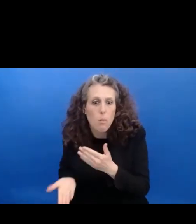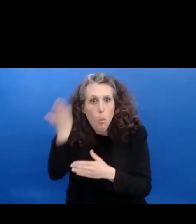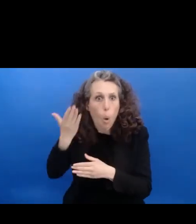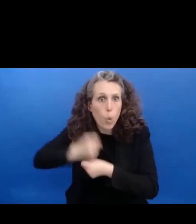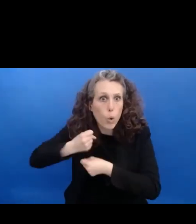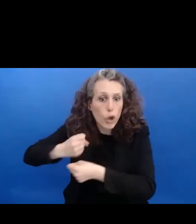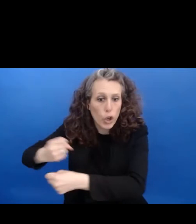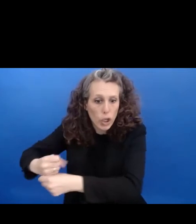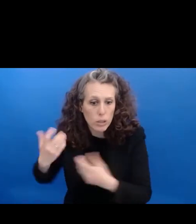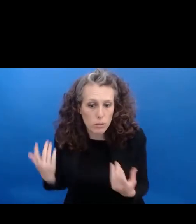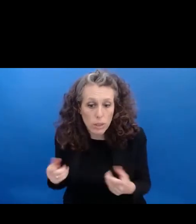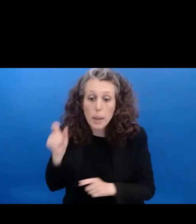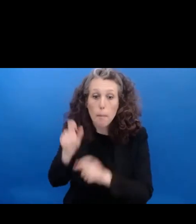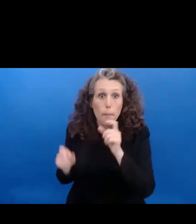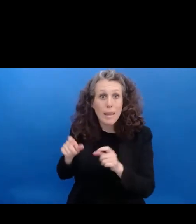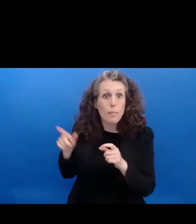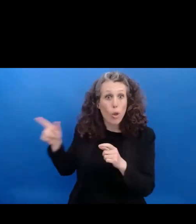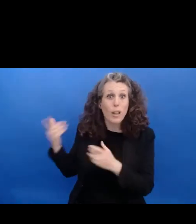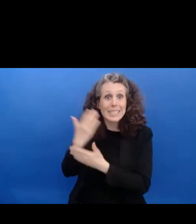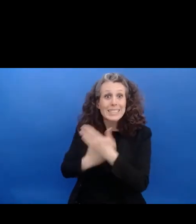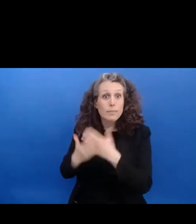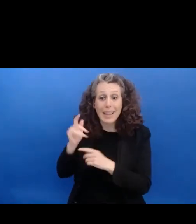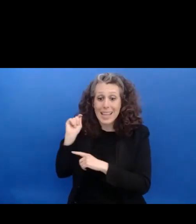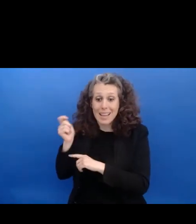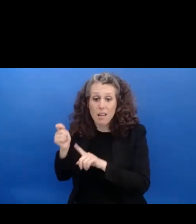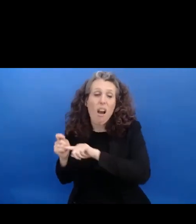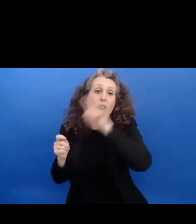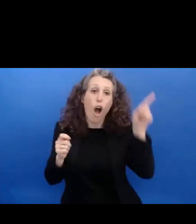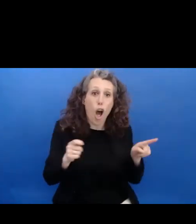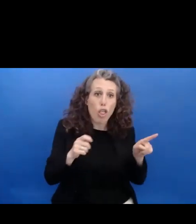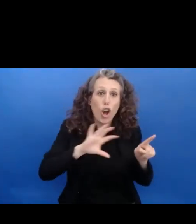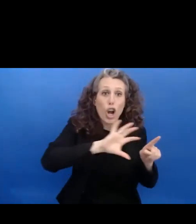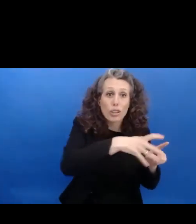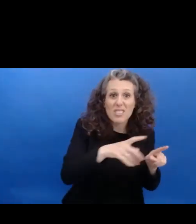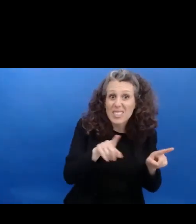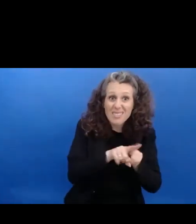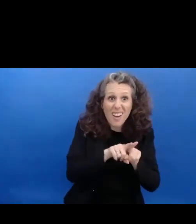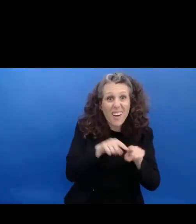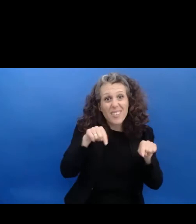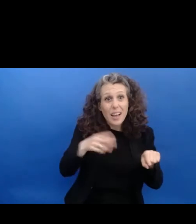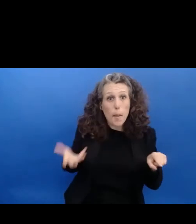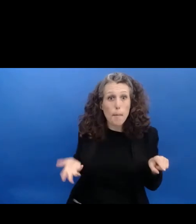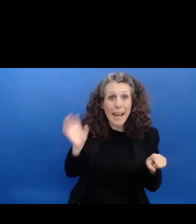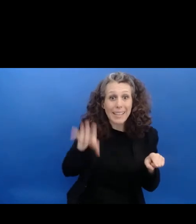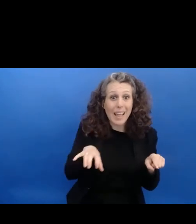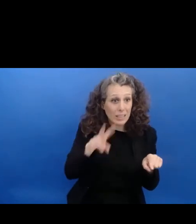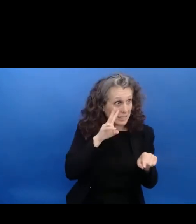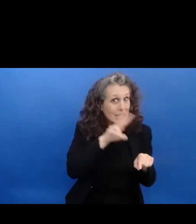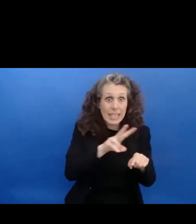disabilities living in other countries including bangladesh are experiencing the same as kenyan